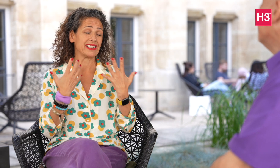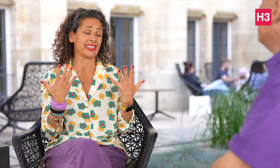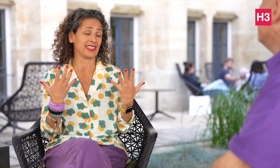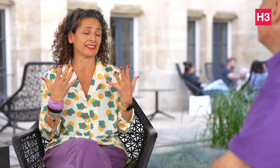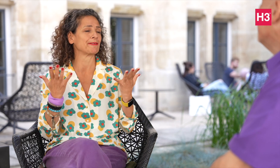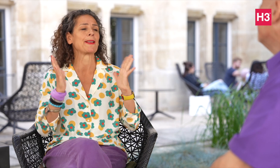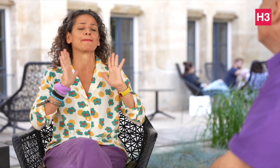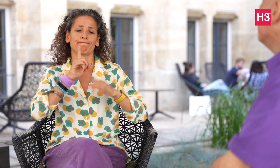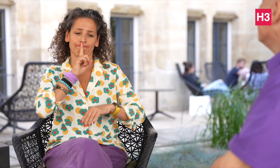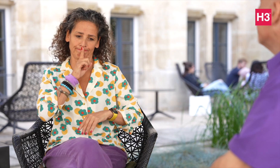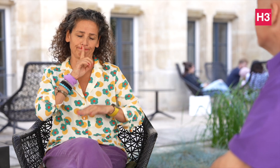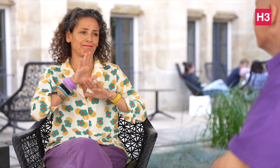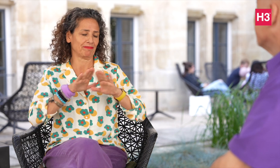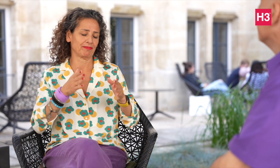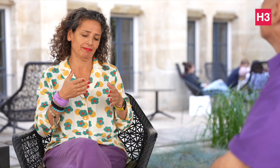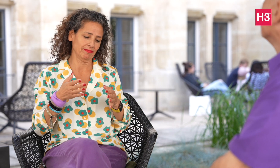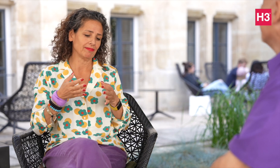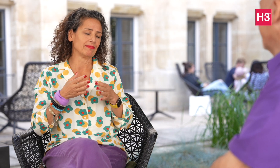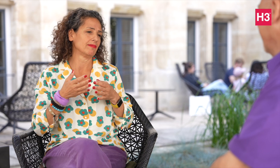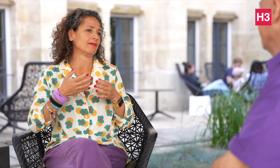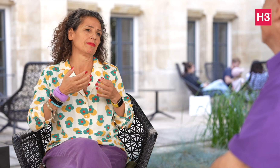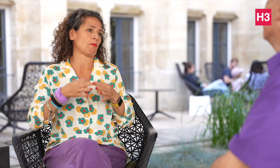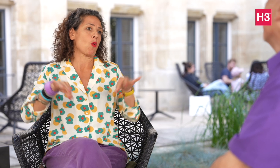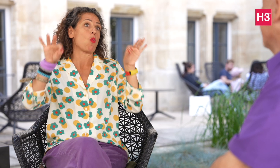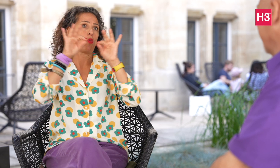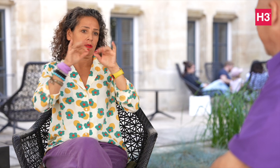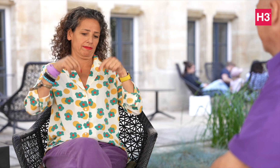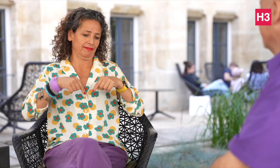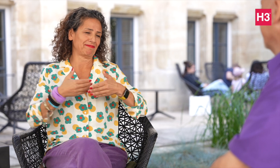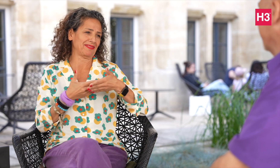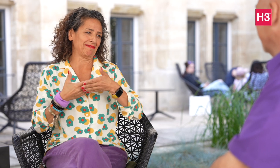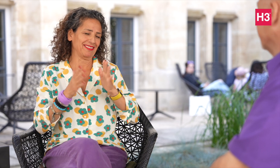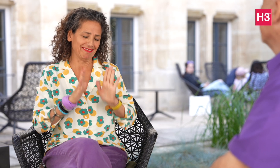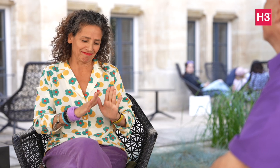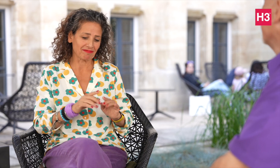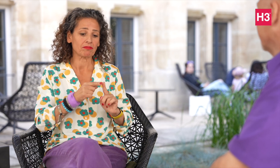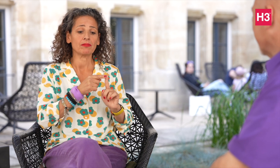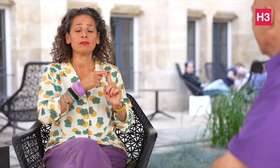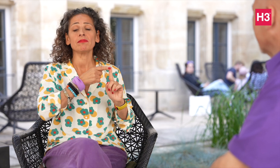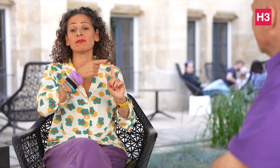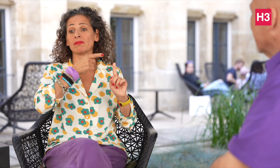I was very upset and cried a lot, but deep down, I knew my baby was more important than anything else.